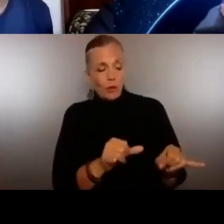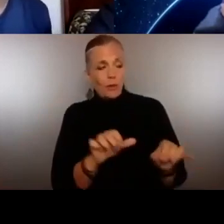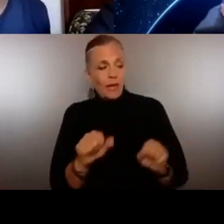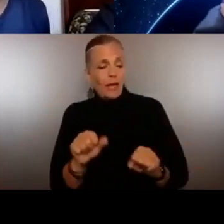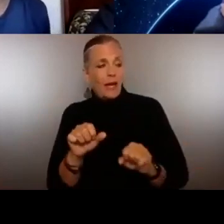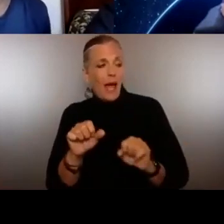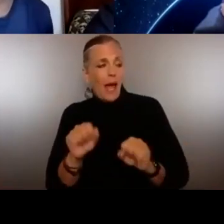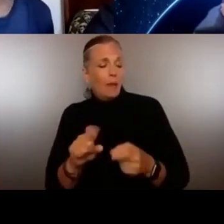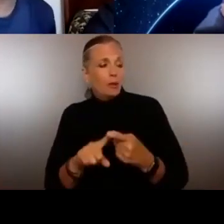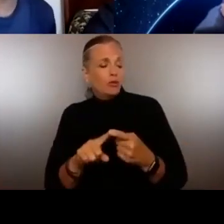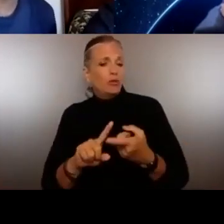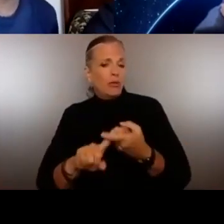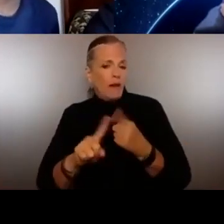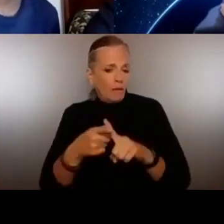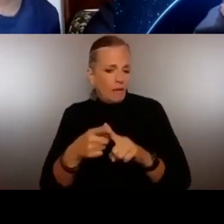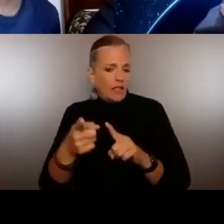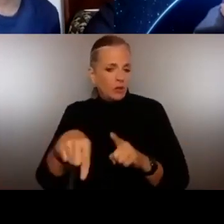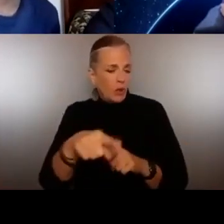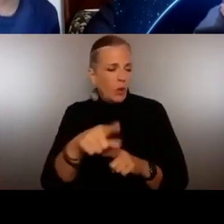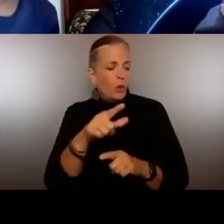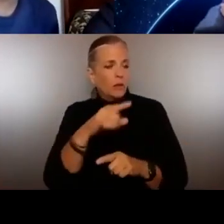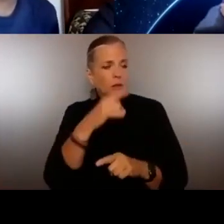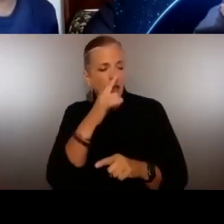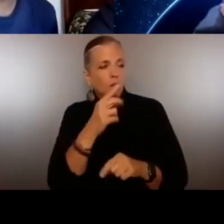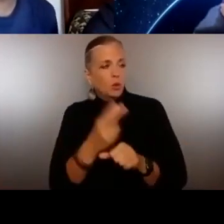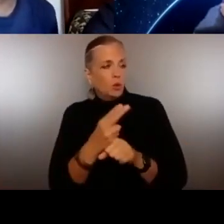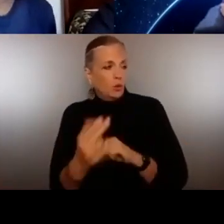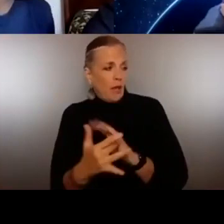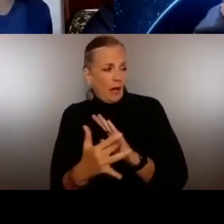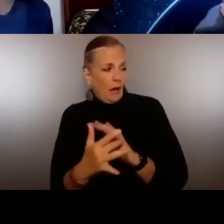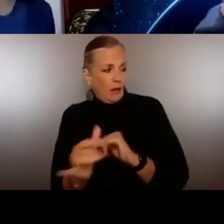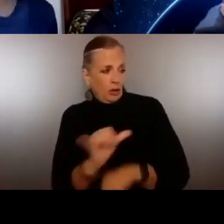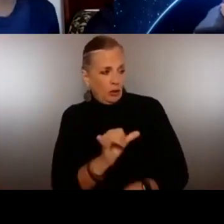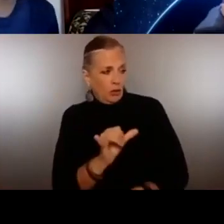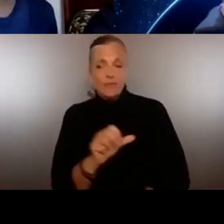with kids who use technology. Yes.